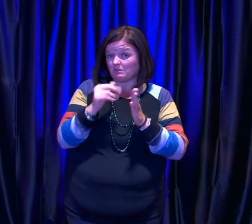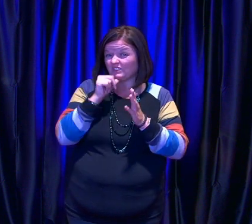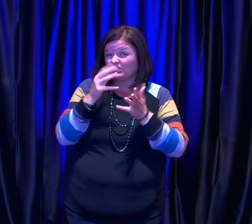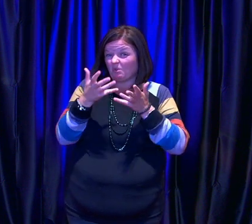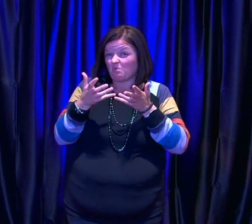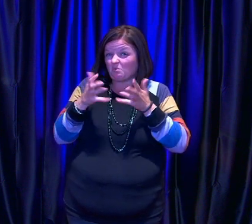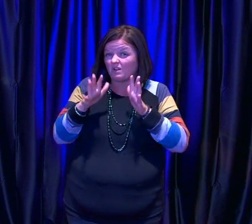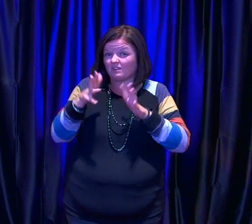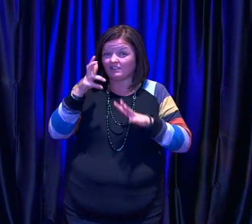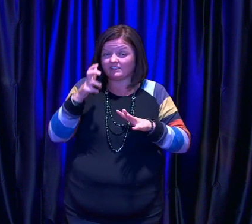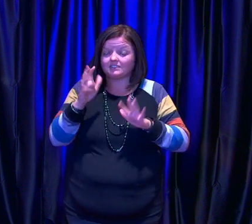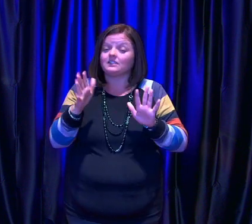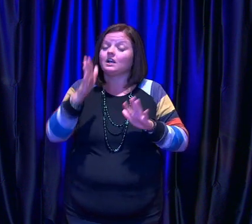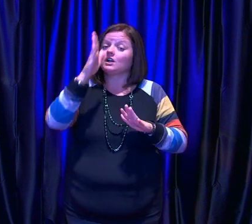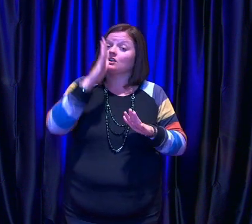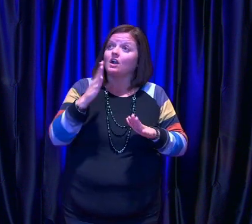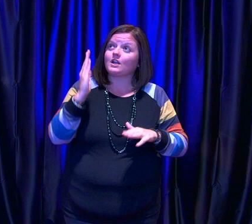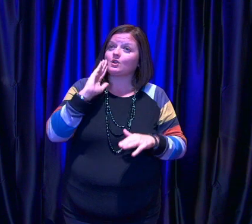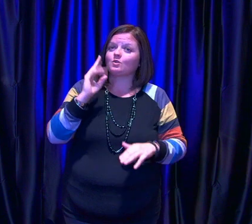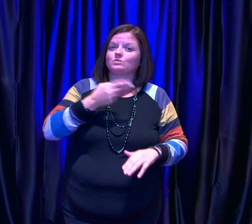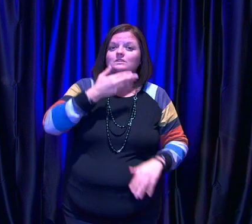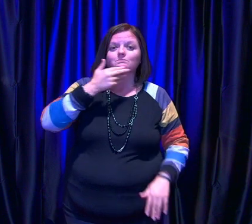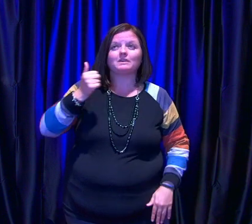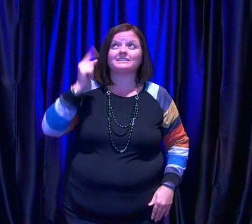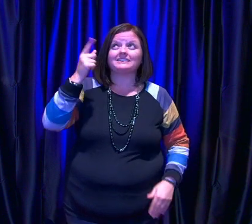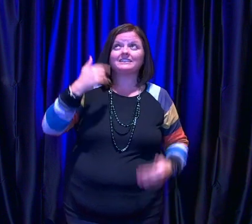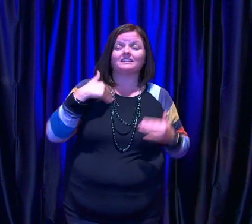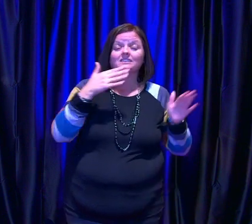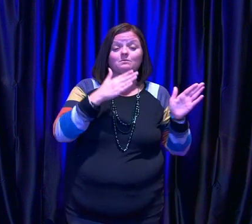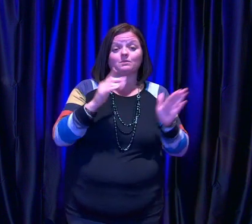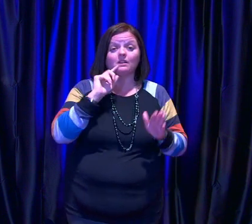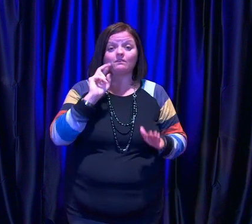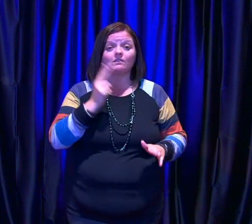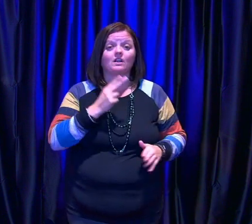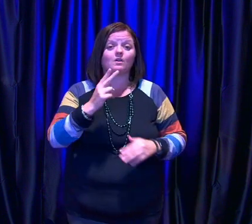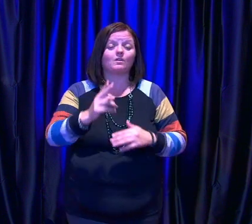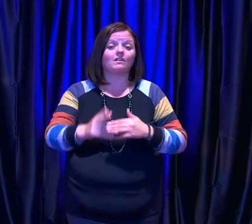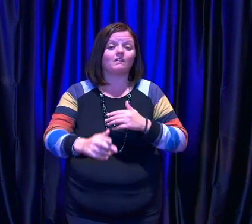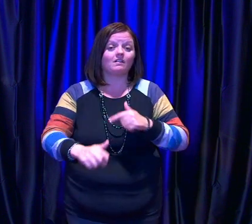us best and he has a plan for our lives and these commandments aren't for our